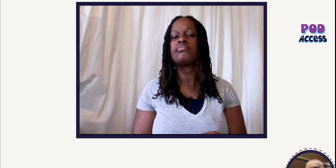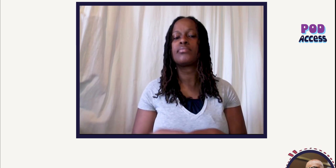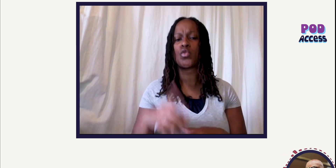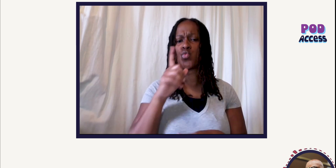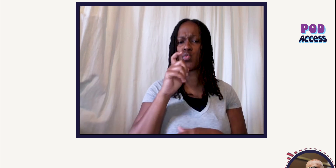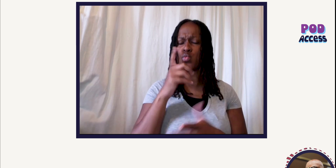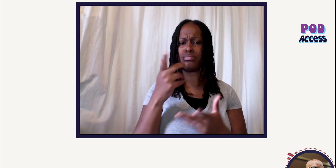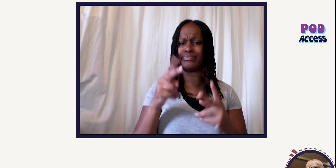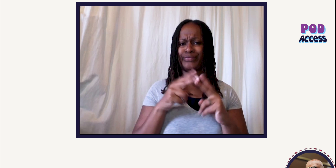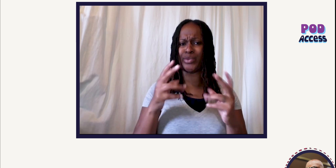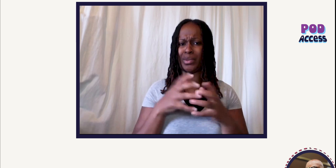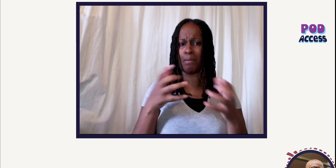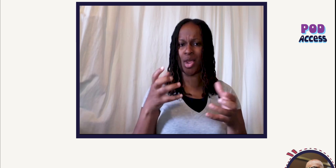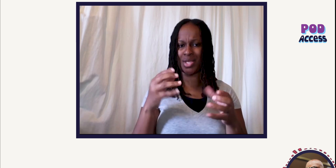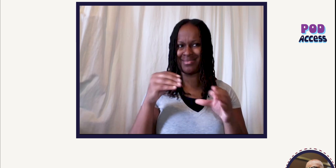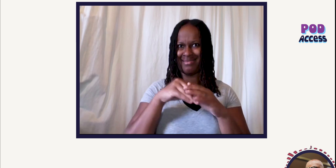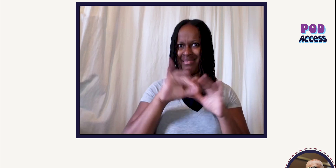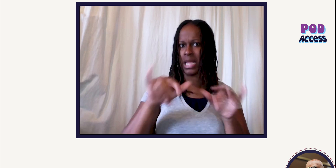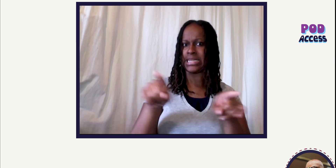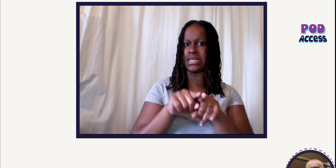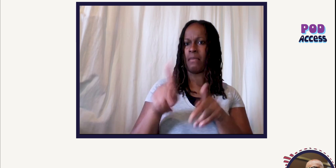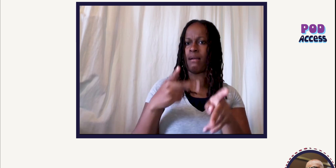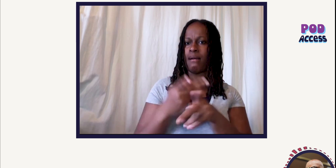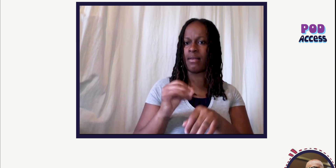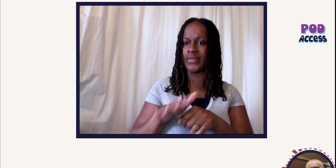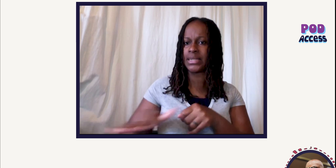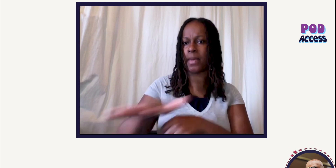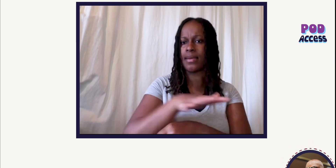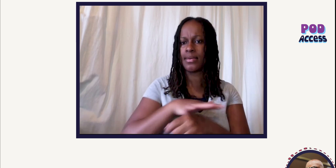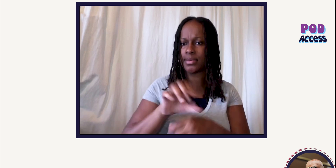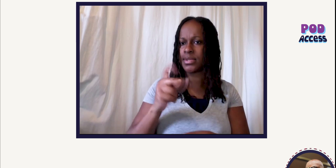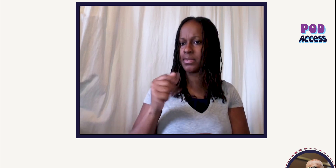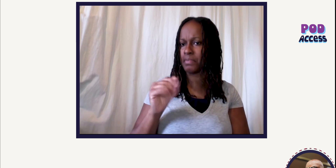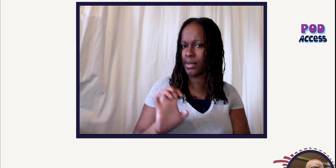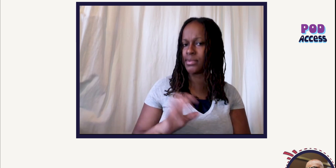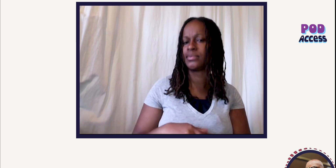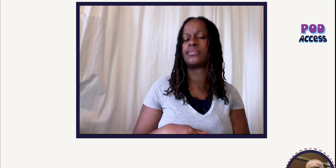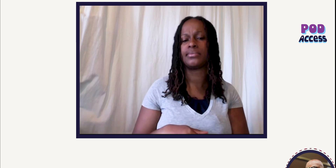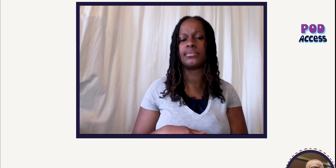where their issues and their topics are very much not included in the larger social justice movement.